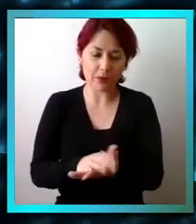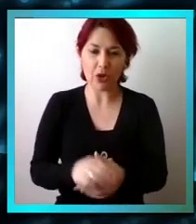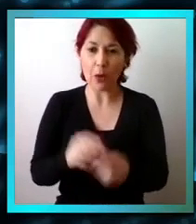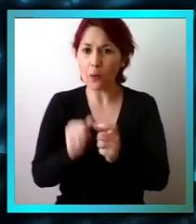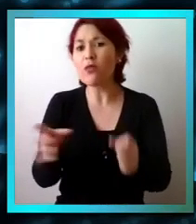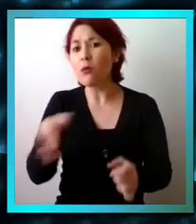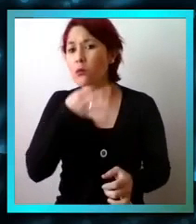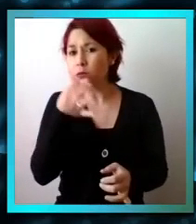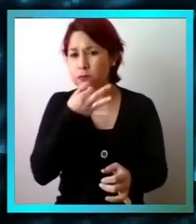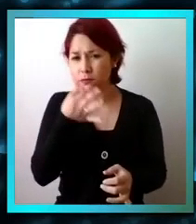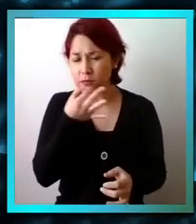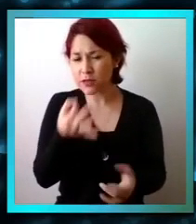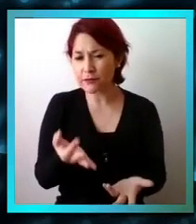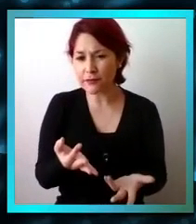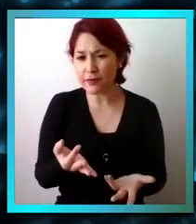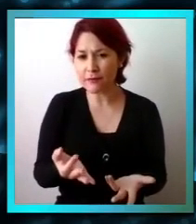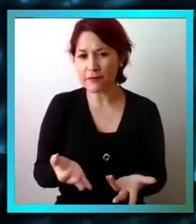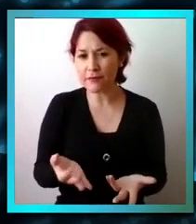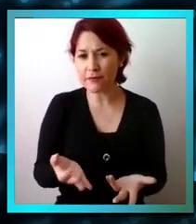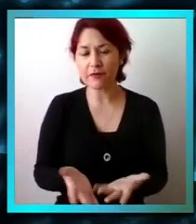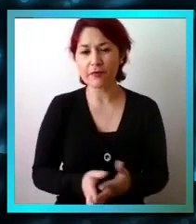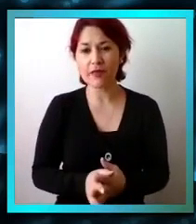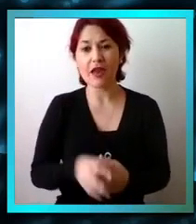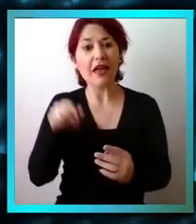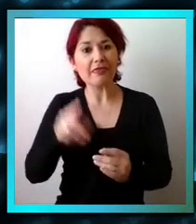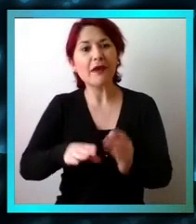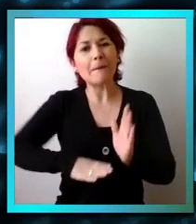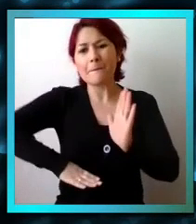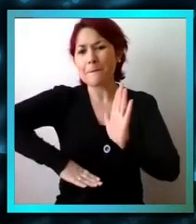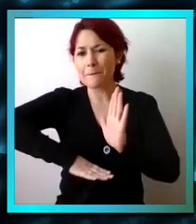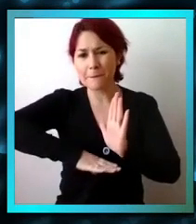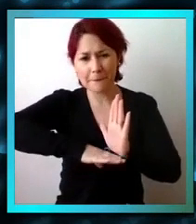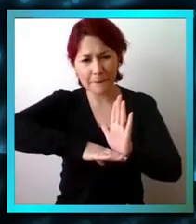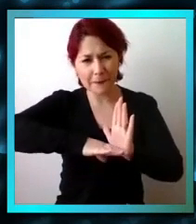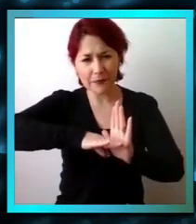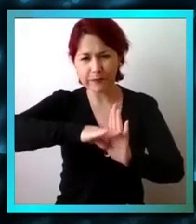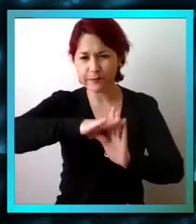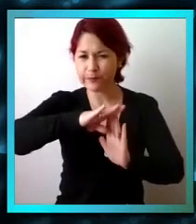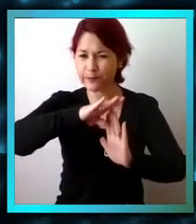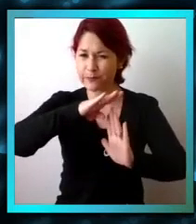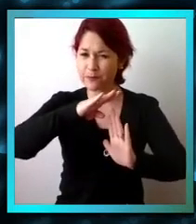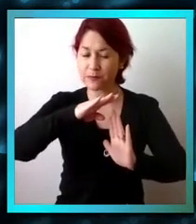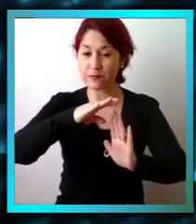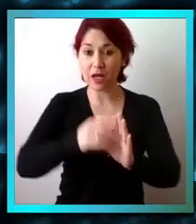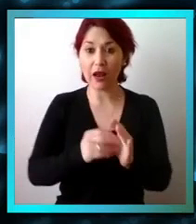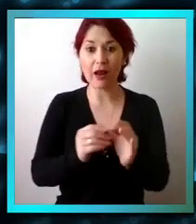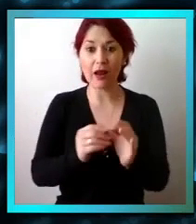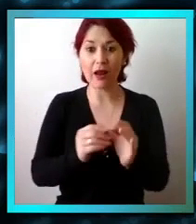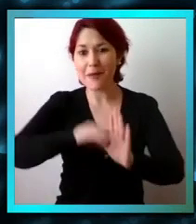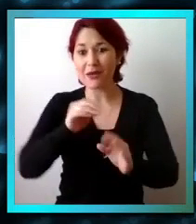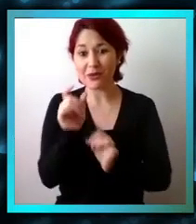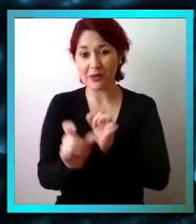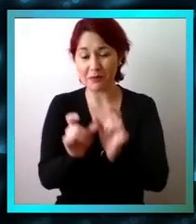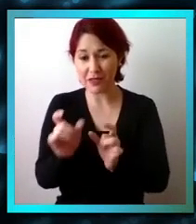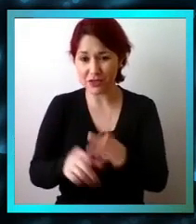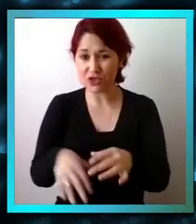speak native english uh then native russian and simplified chinese uh if they speak about their